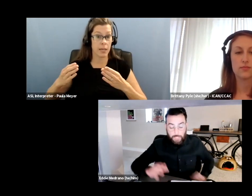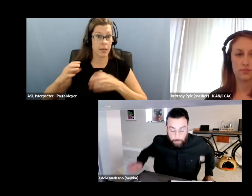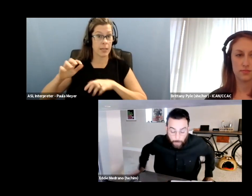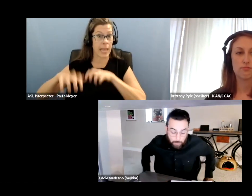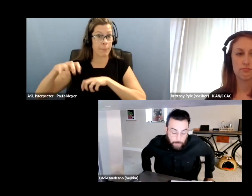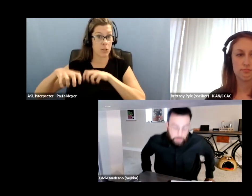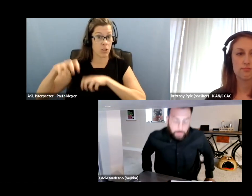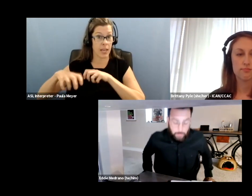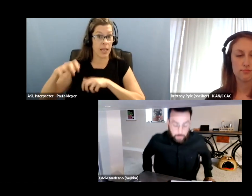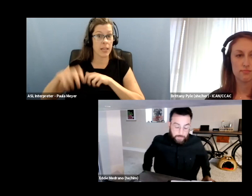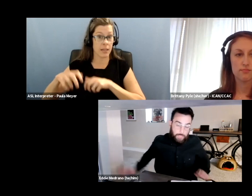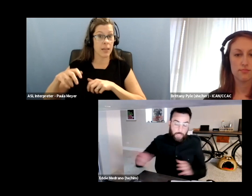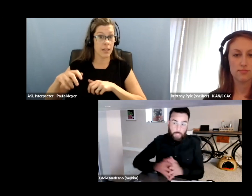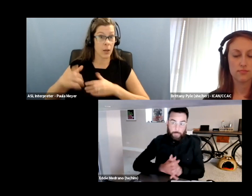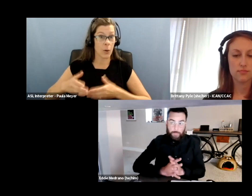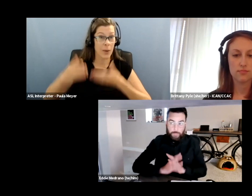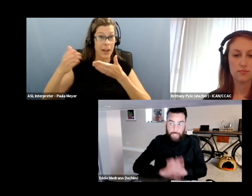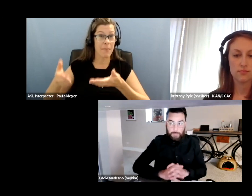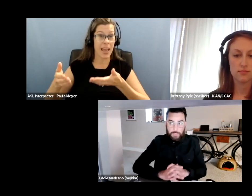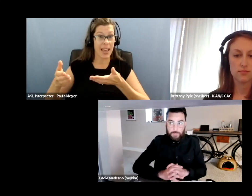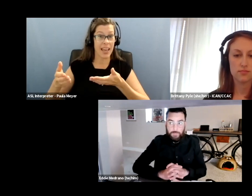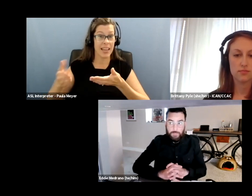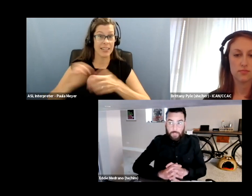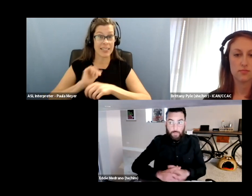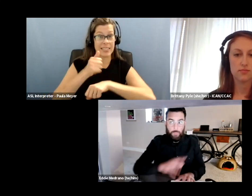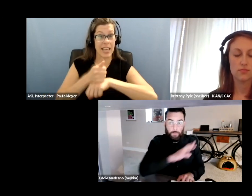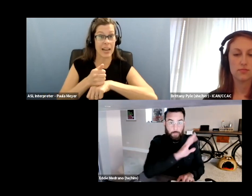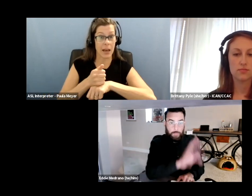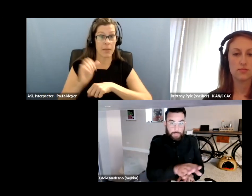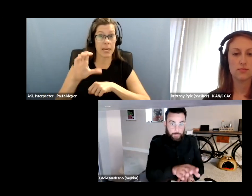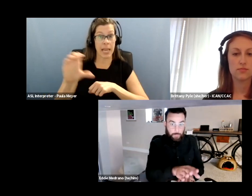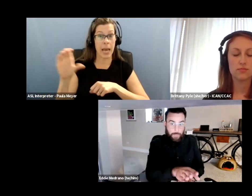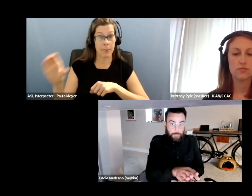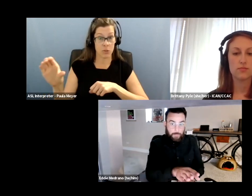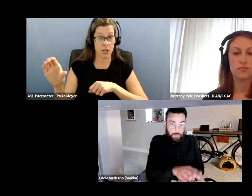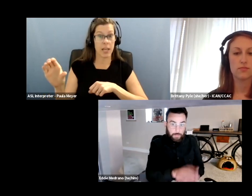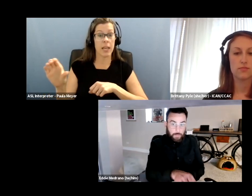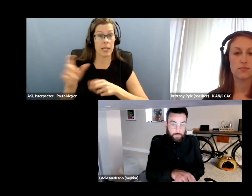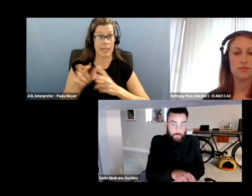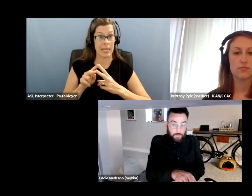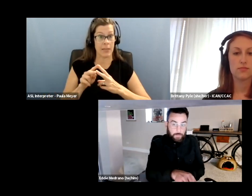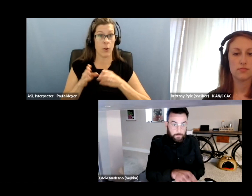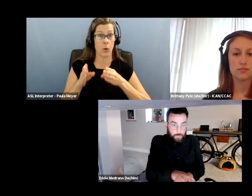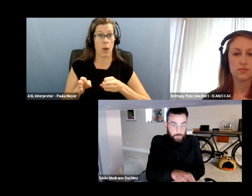I would recommend setting up captions through either method in those videos first.